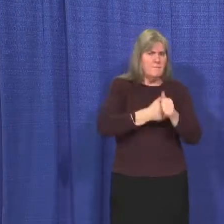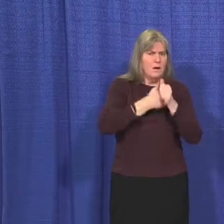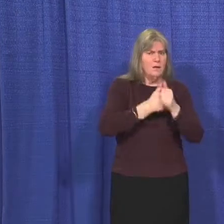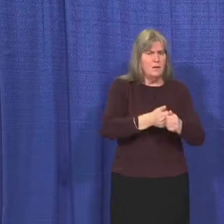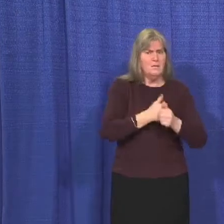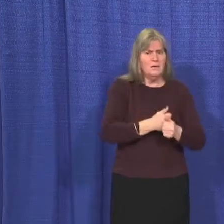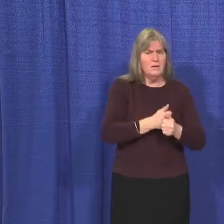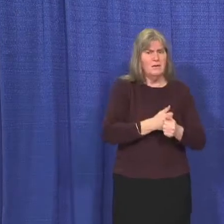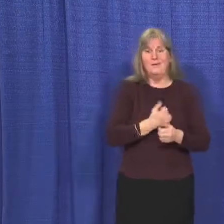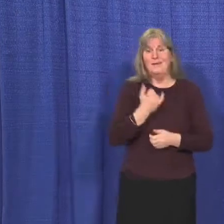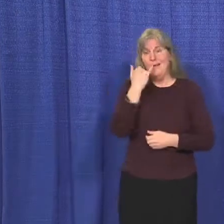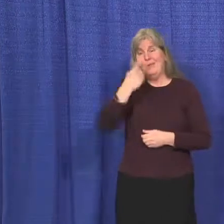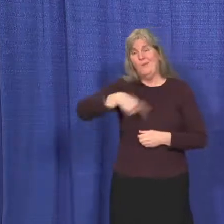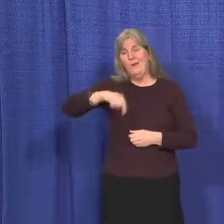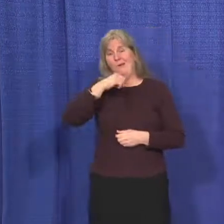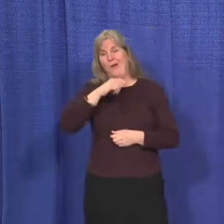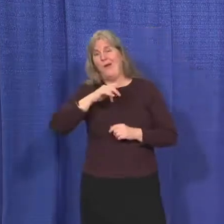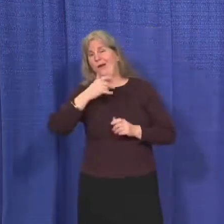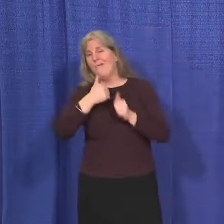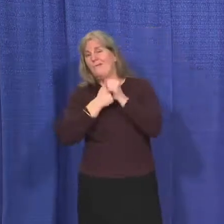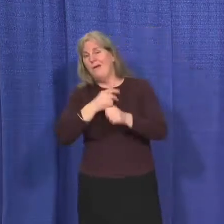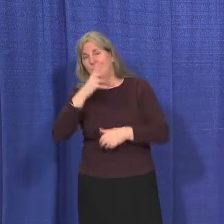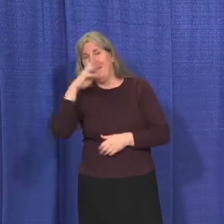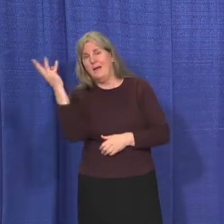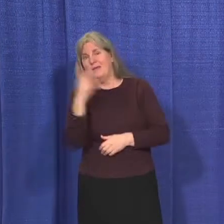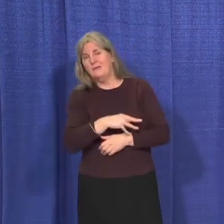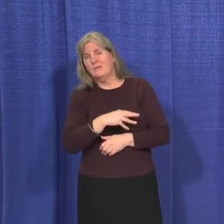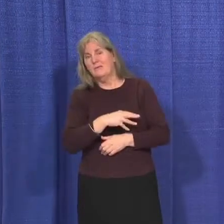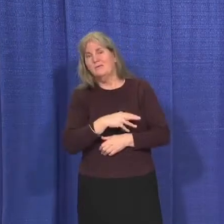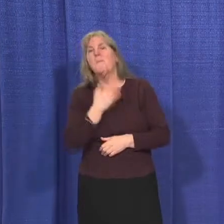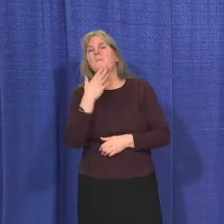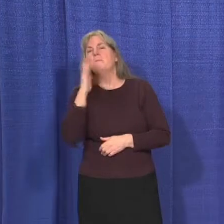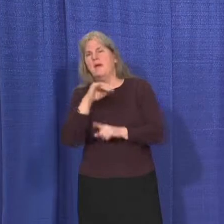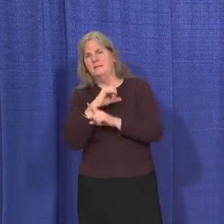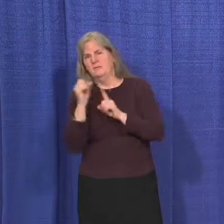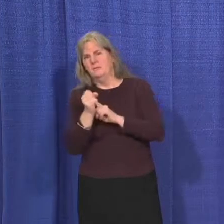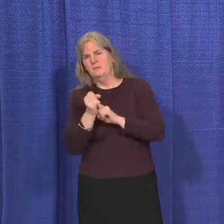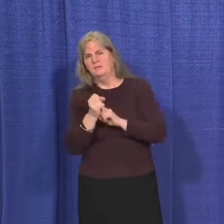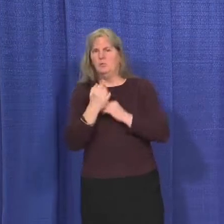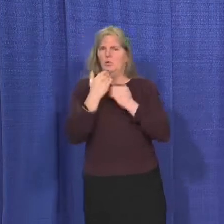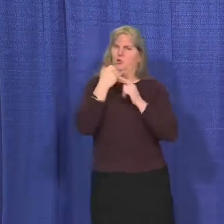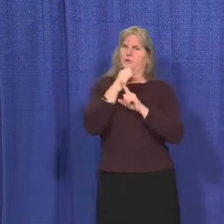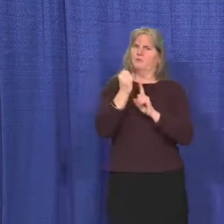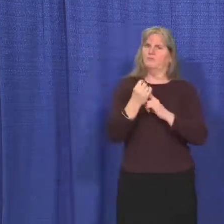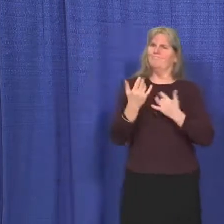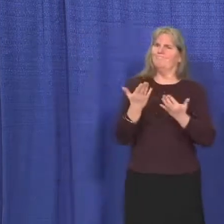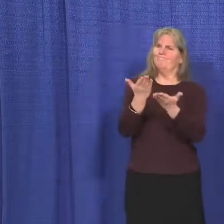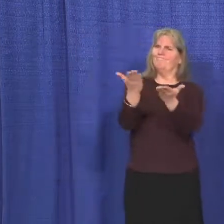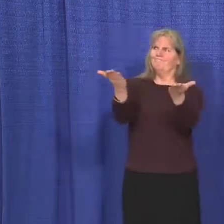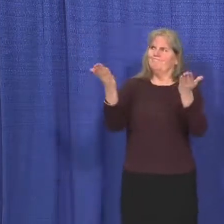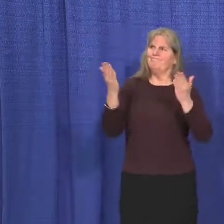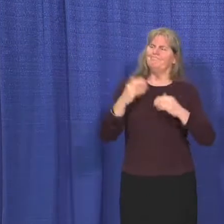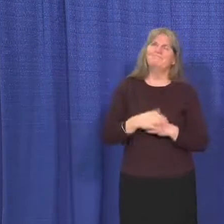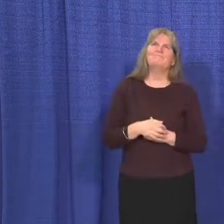followed -- had measures not been followed so vigilantly, we would not be where we are. Part off planning for any